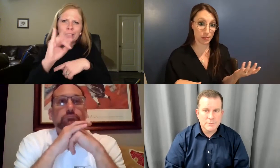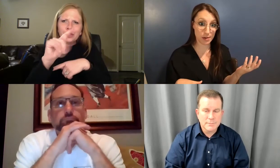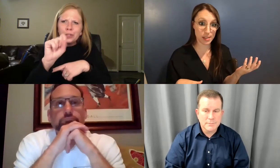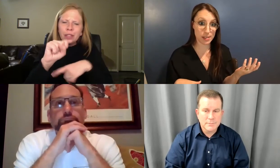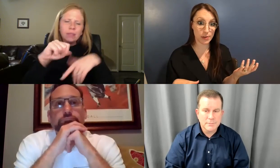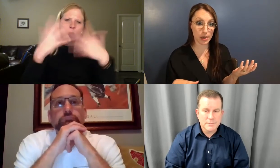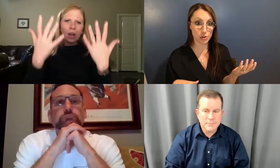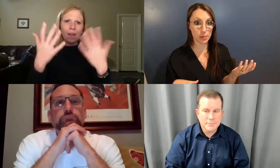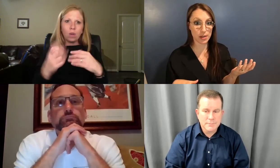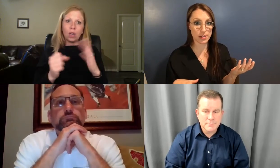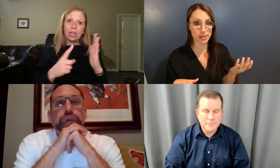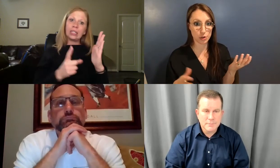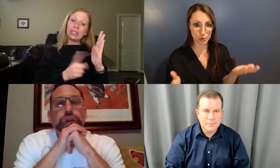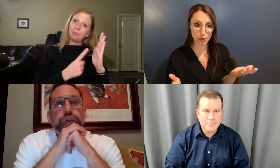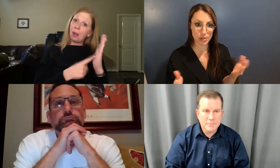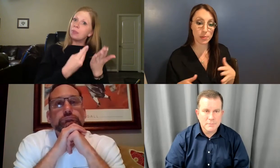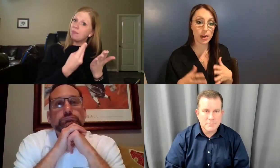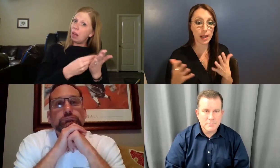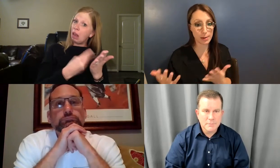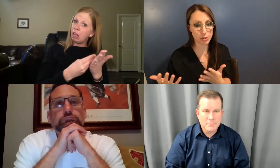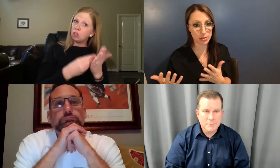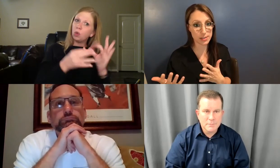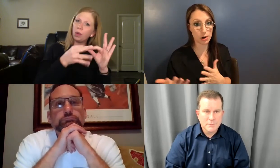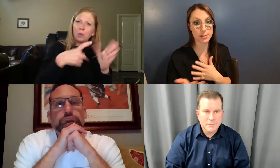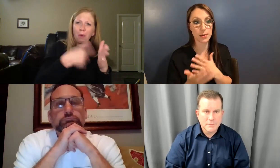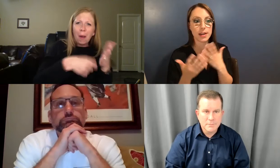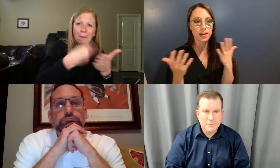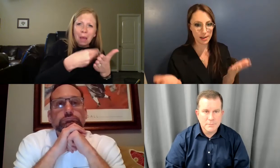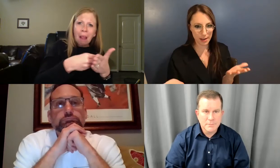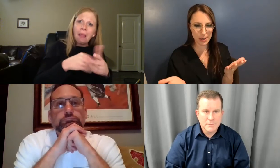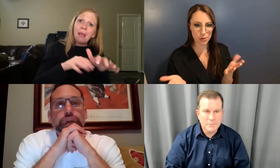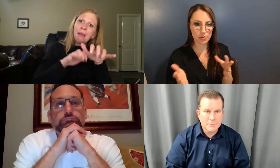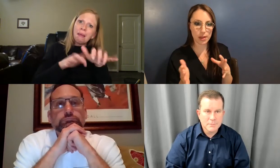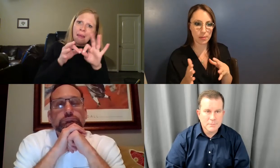Sometimes it is financial because interpreters cost money, captionists cost money, that sort of thing.